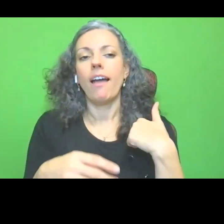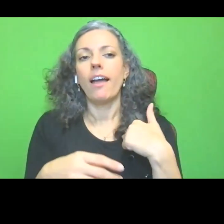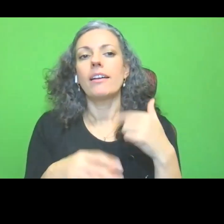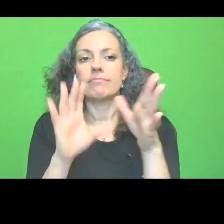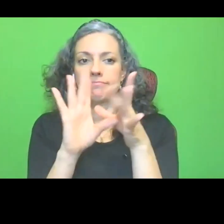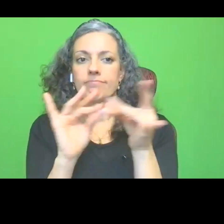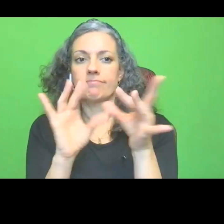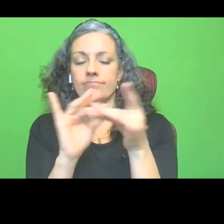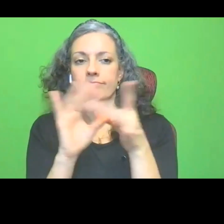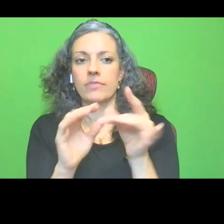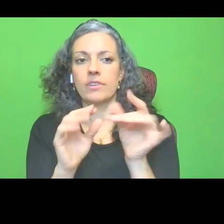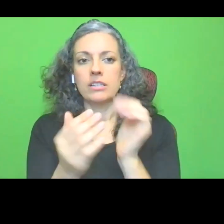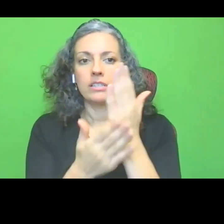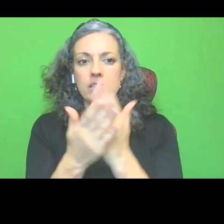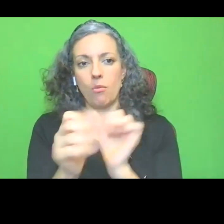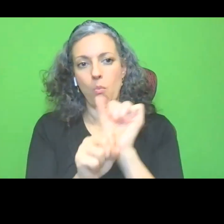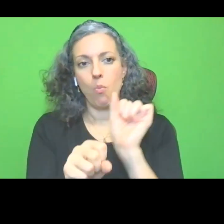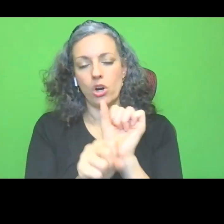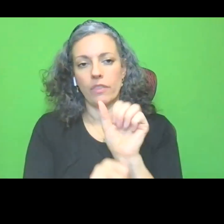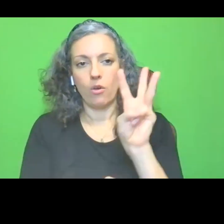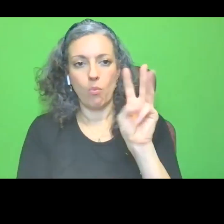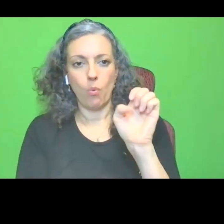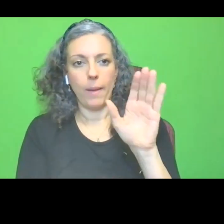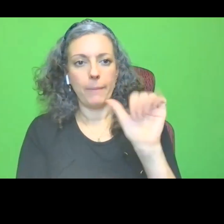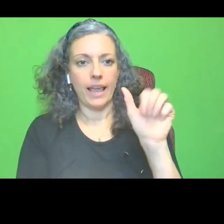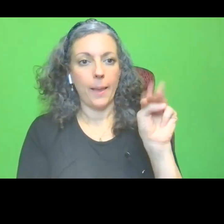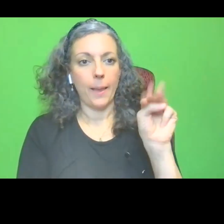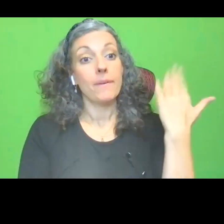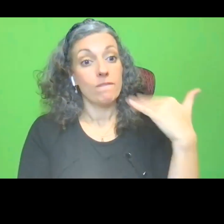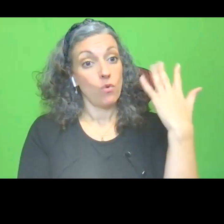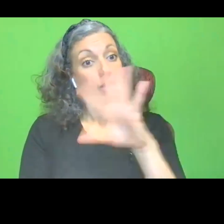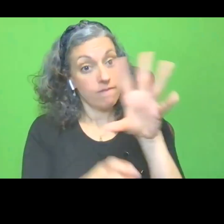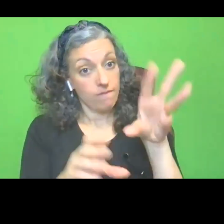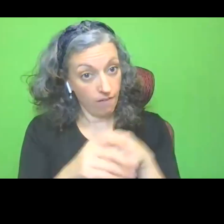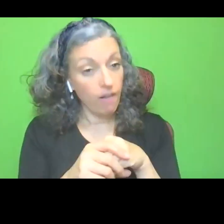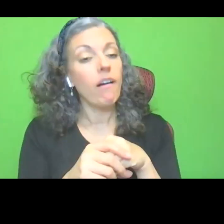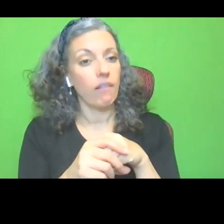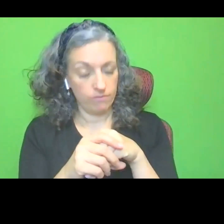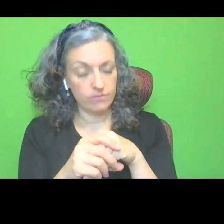done in the past about these benchmarks and indicators.